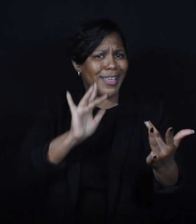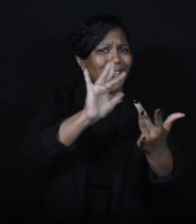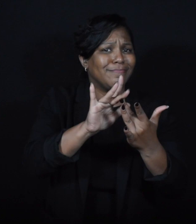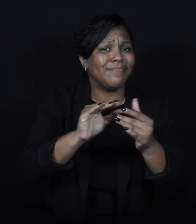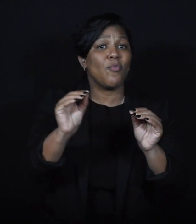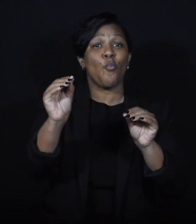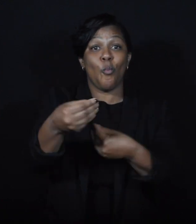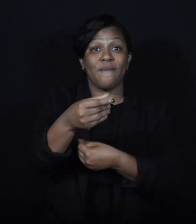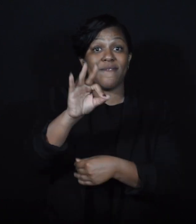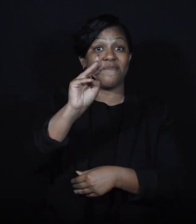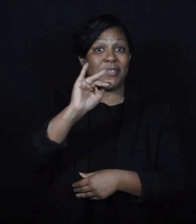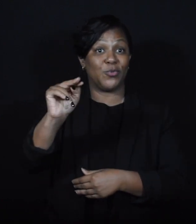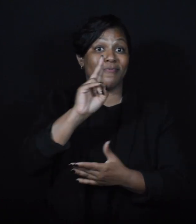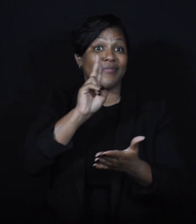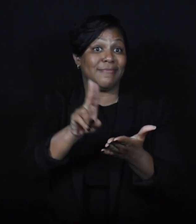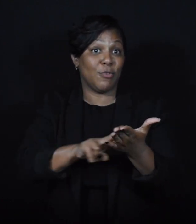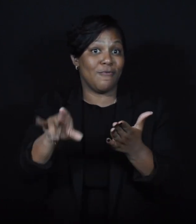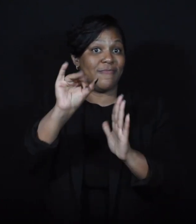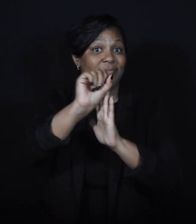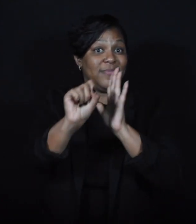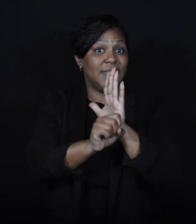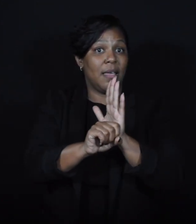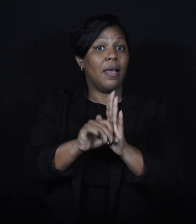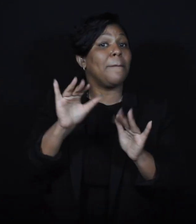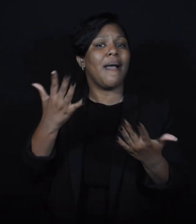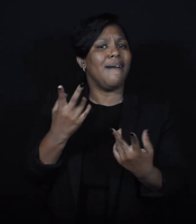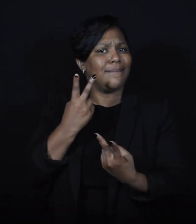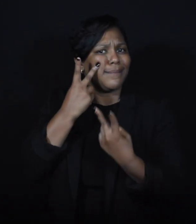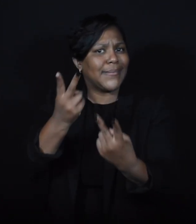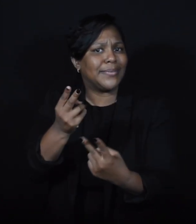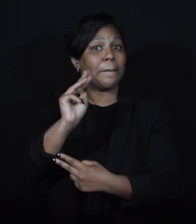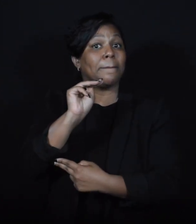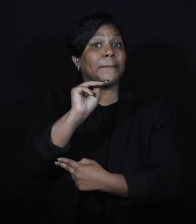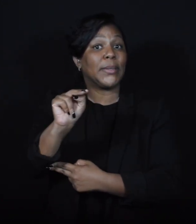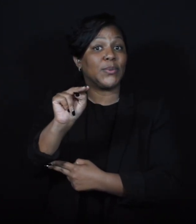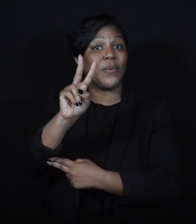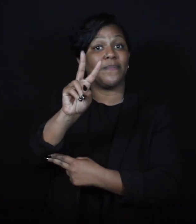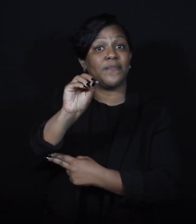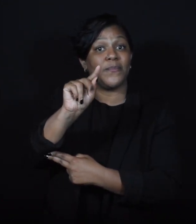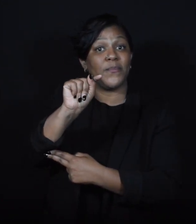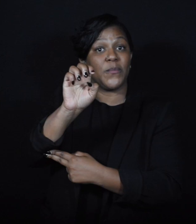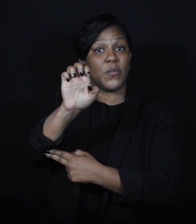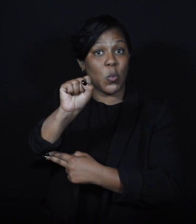Secretary of State by visiting mnvotes.org or calling